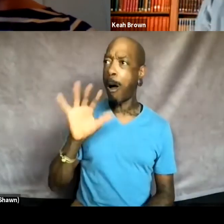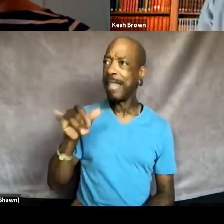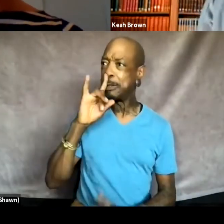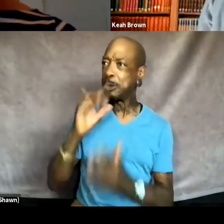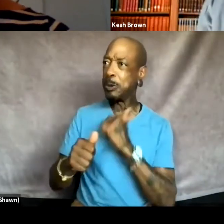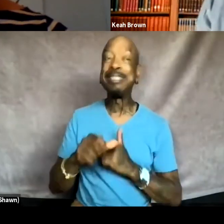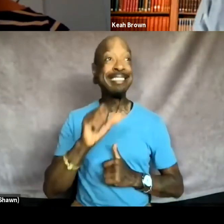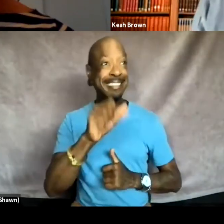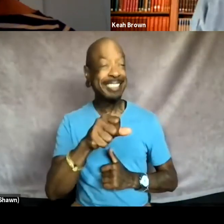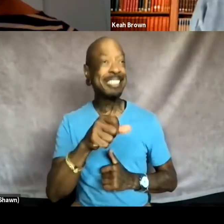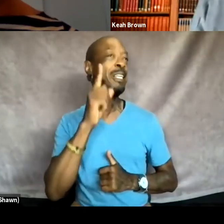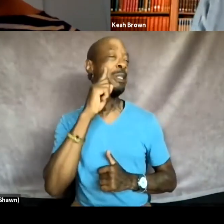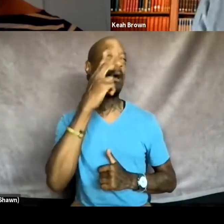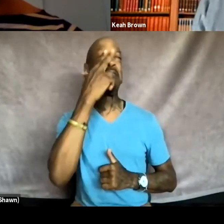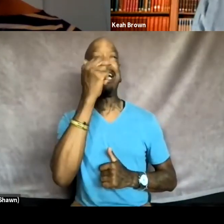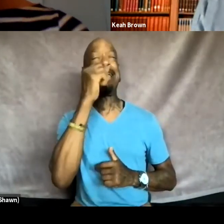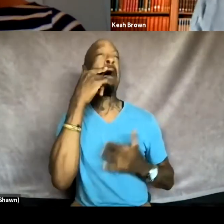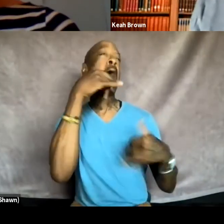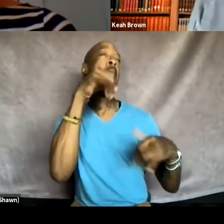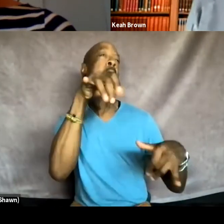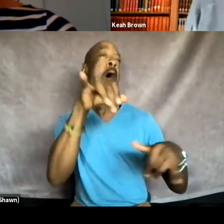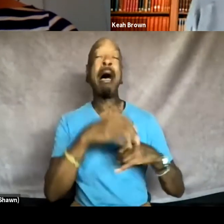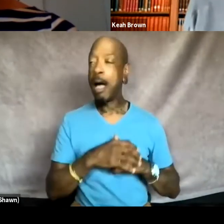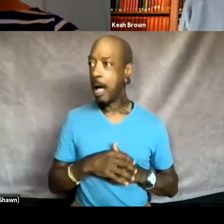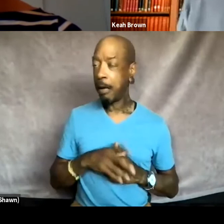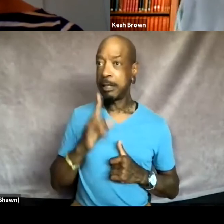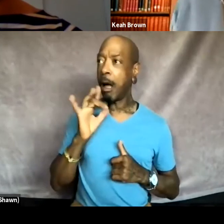Keah Brown: funniest thing, and I was like heart broken.